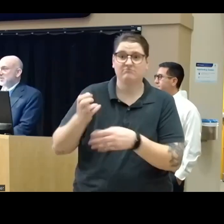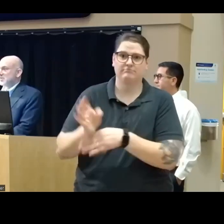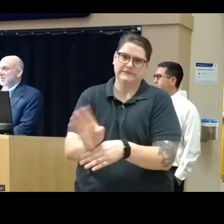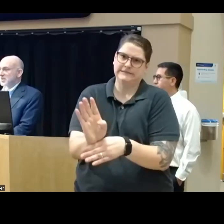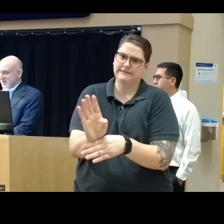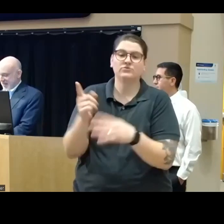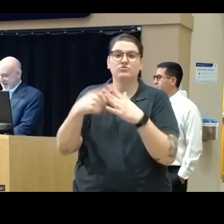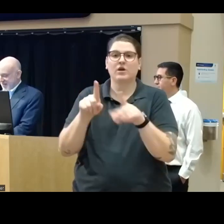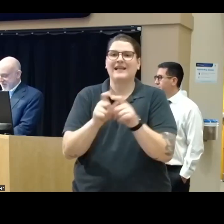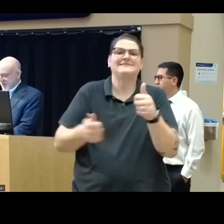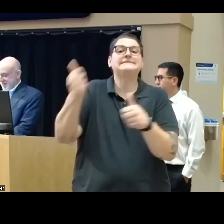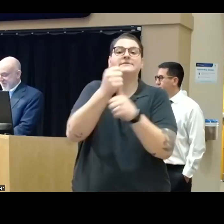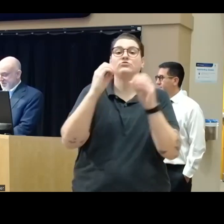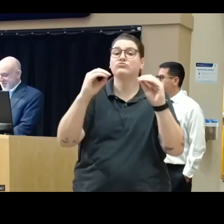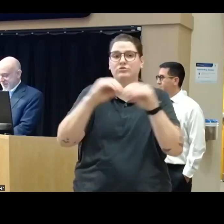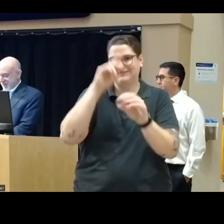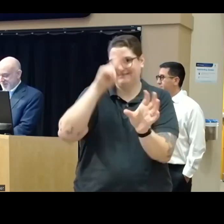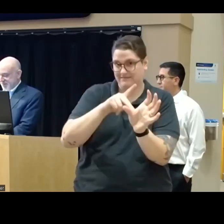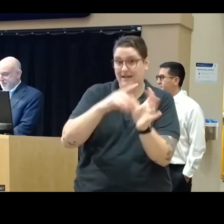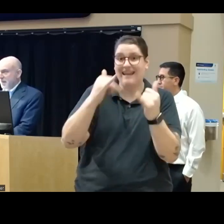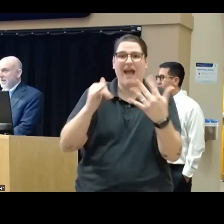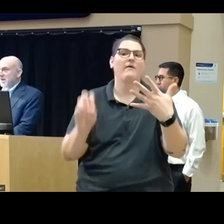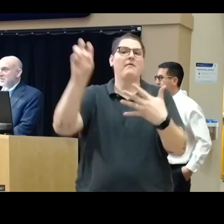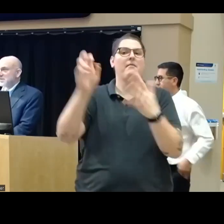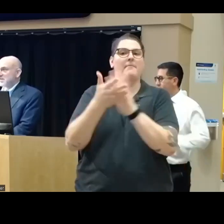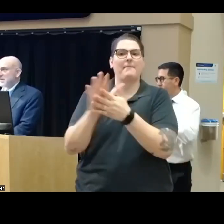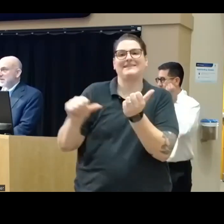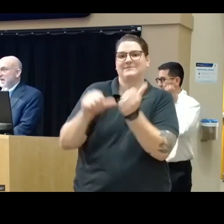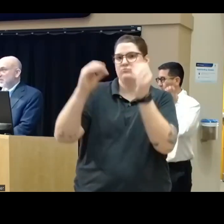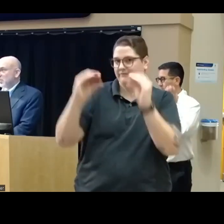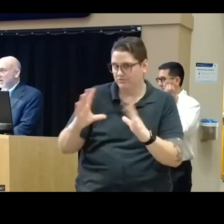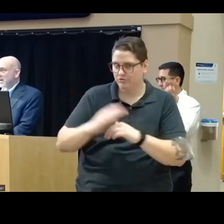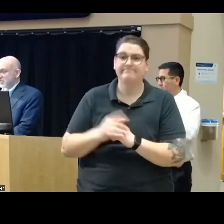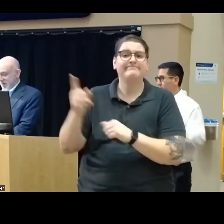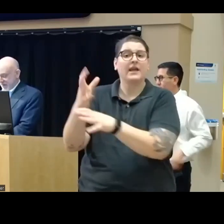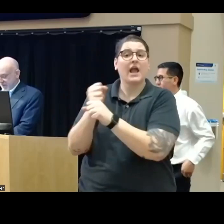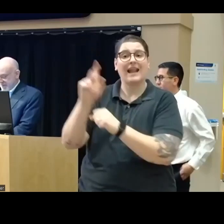a senior instructor in Psychiatry he's now an assistant professor he received a k award a k-23